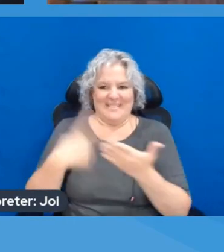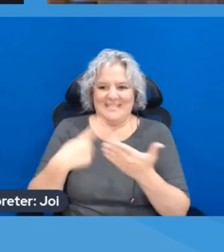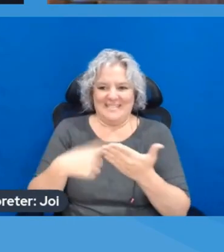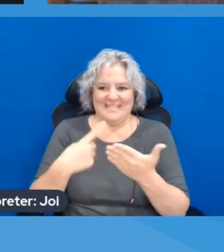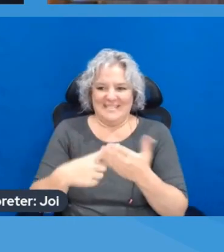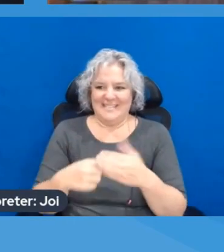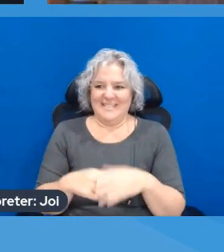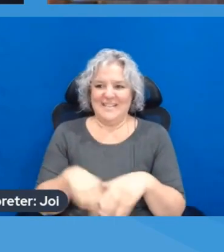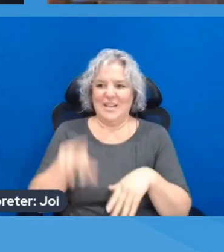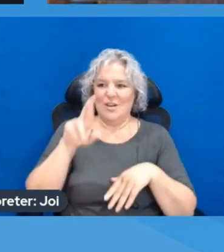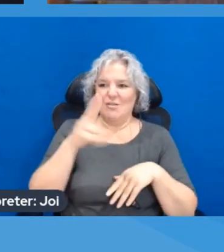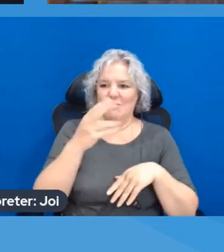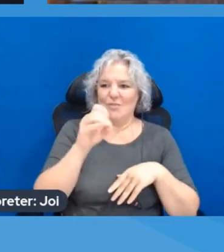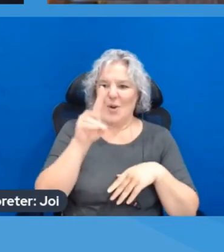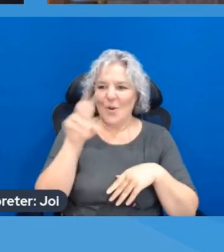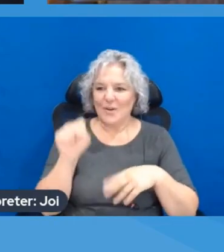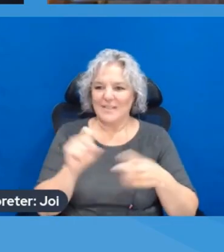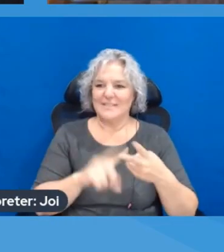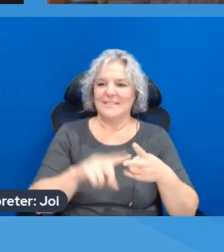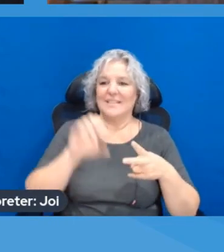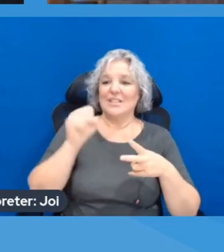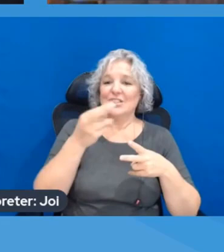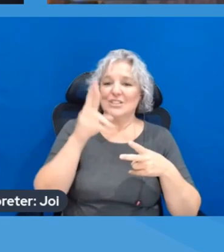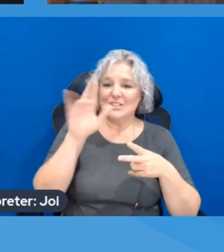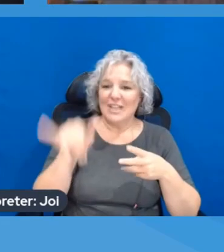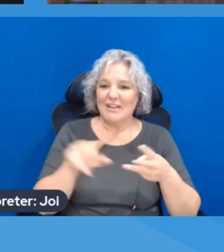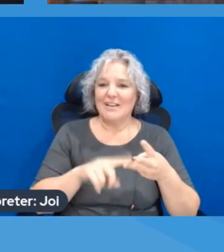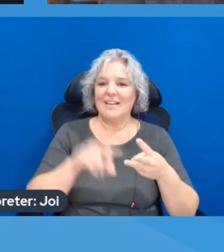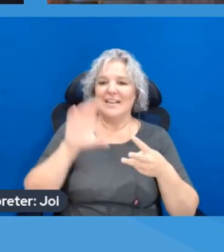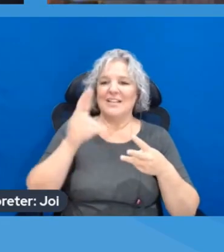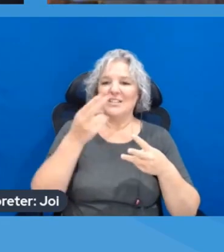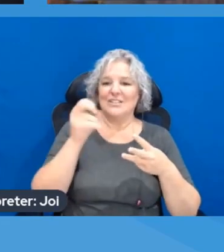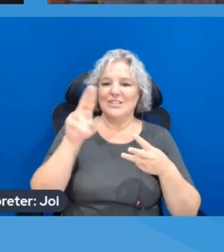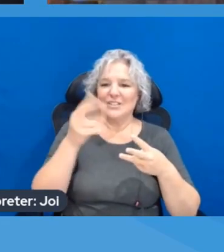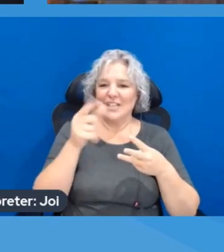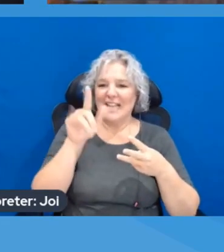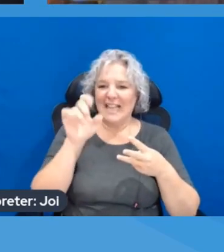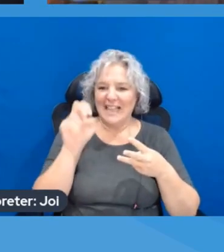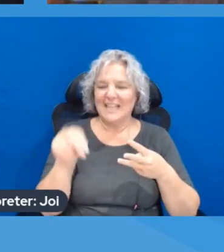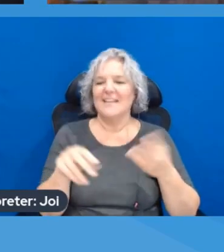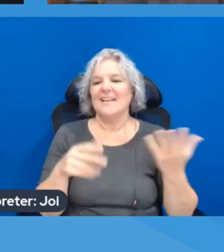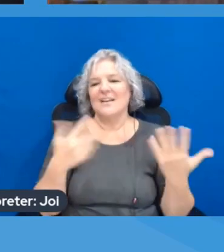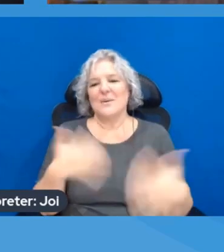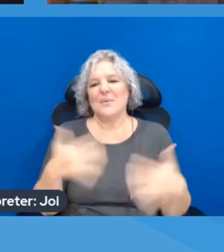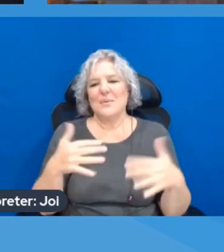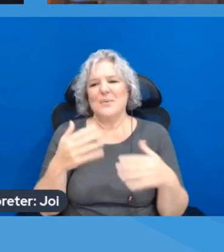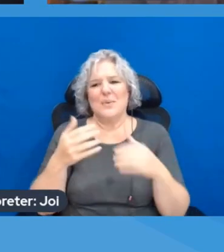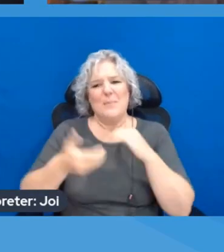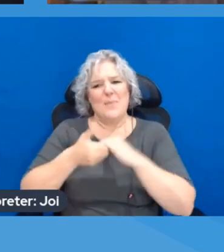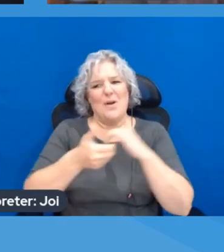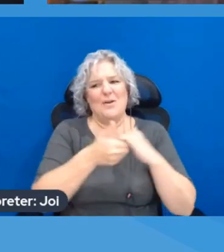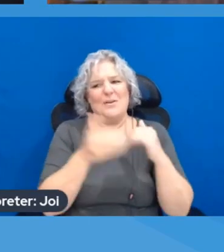Chih-Ing Lim and Sherri Brett Williams, just a few of the notable partners in the fleet of folks